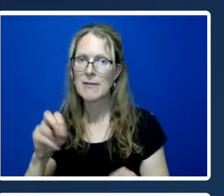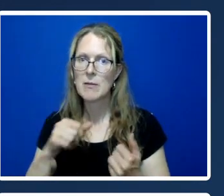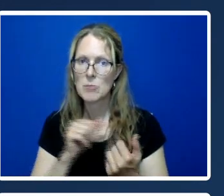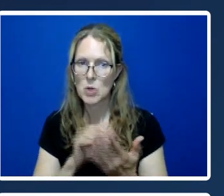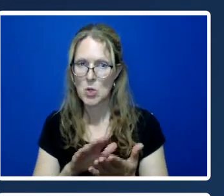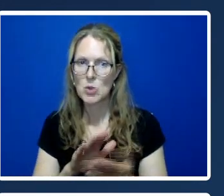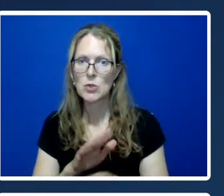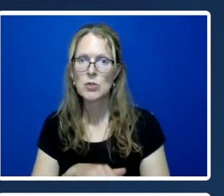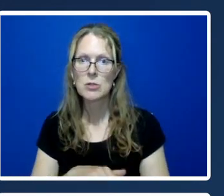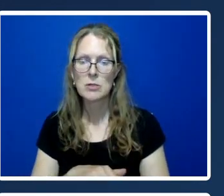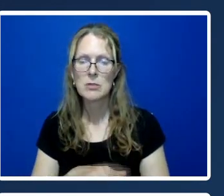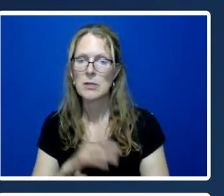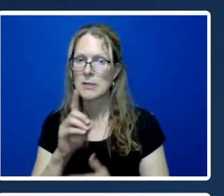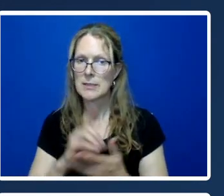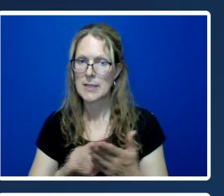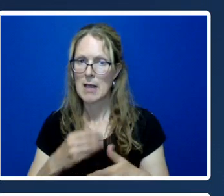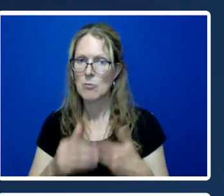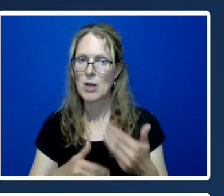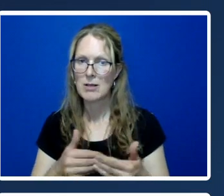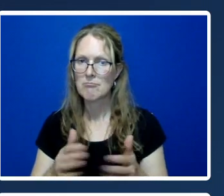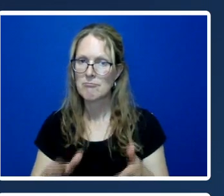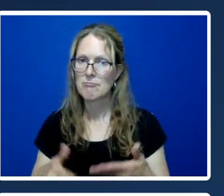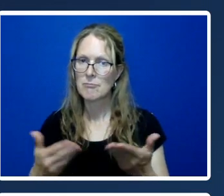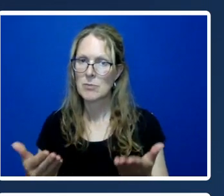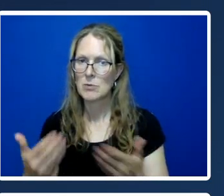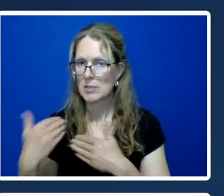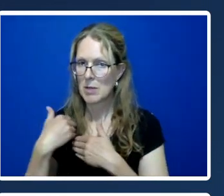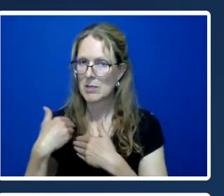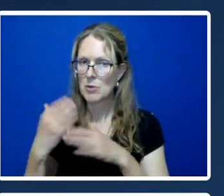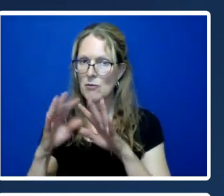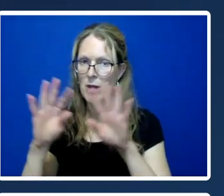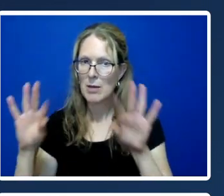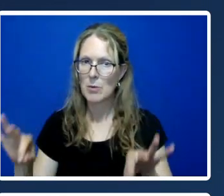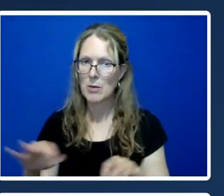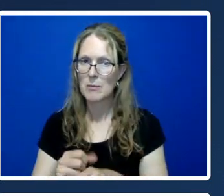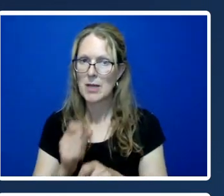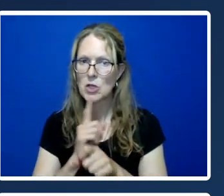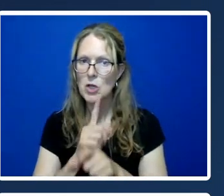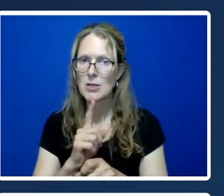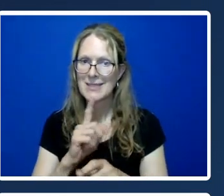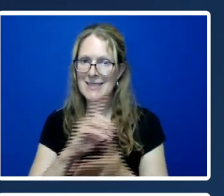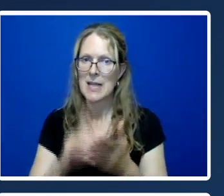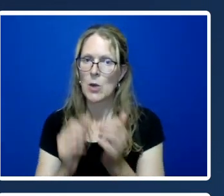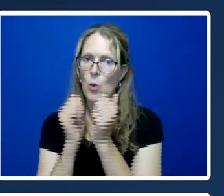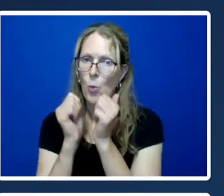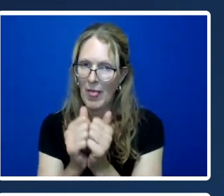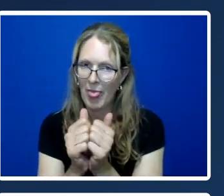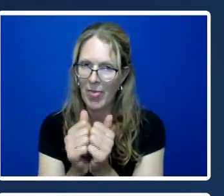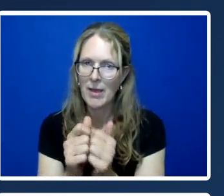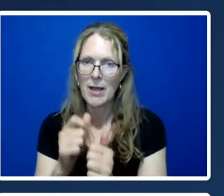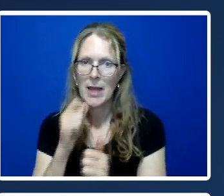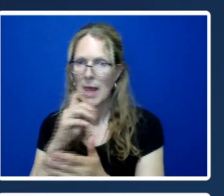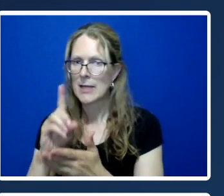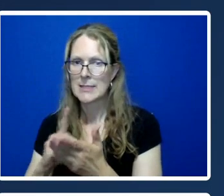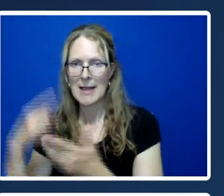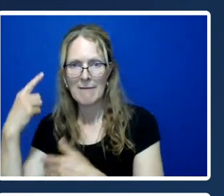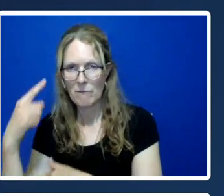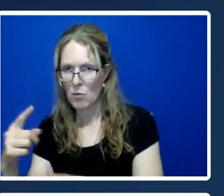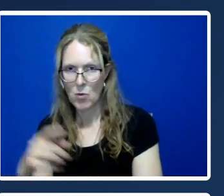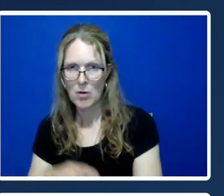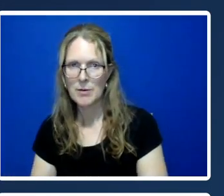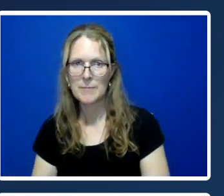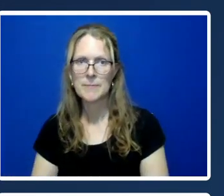framework to ensure you're designing with versus designing for. Next slide, please.